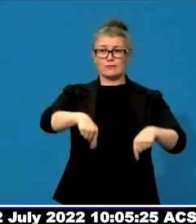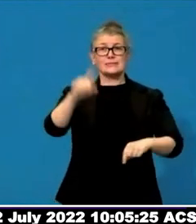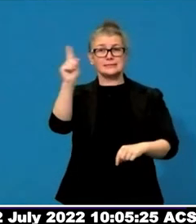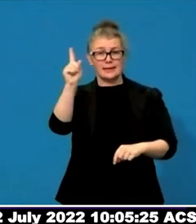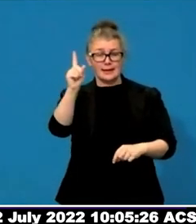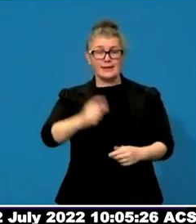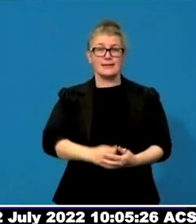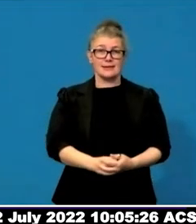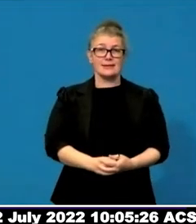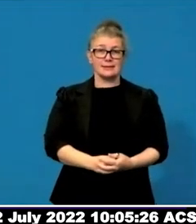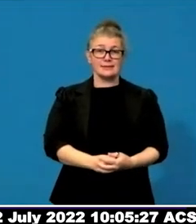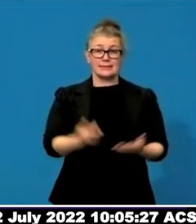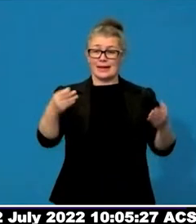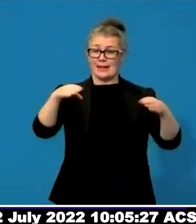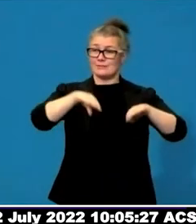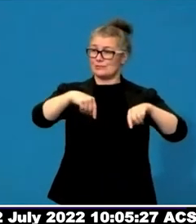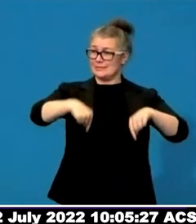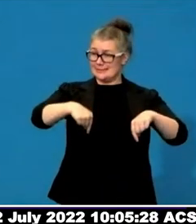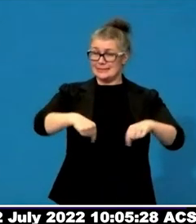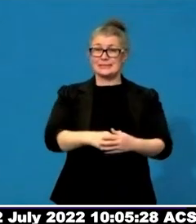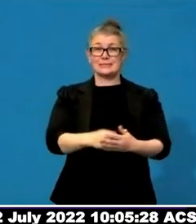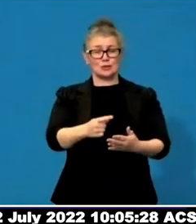in Alice Springs today to give your evidence.